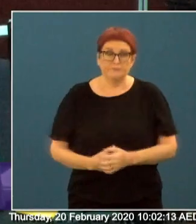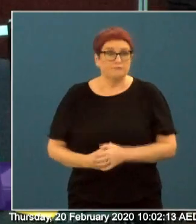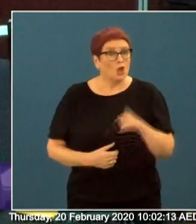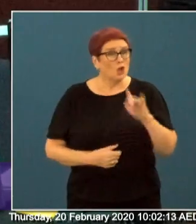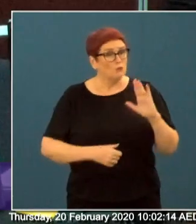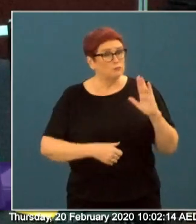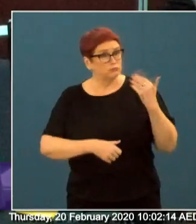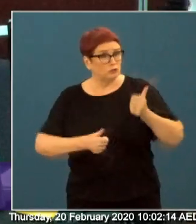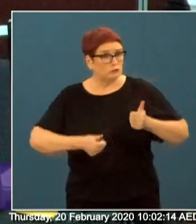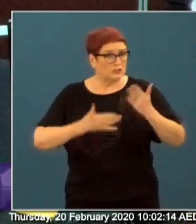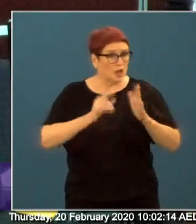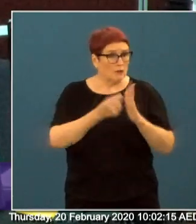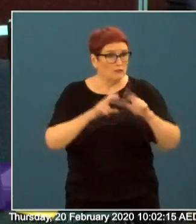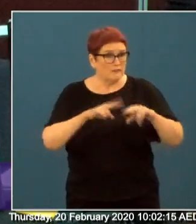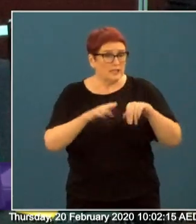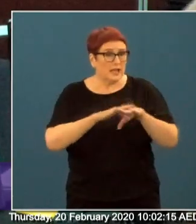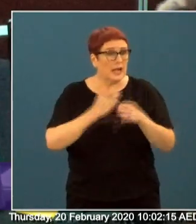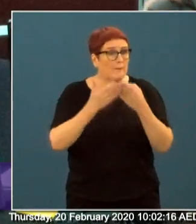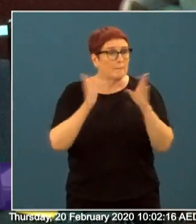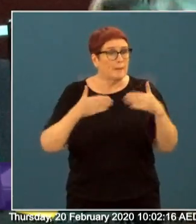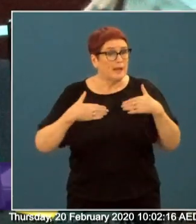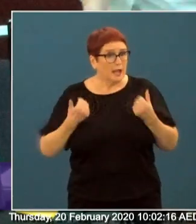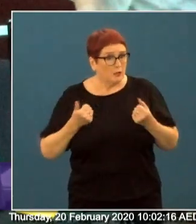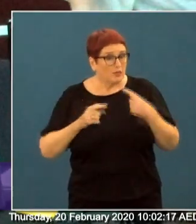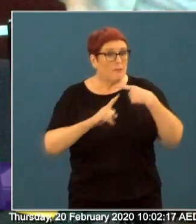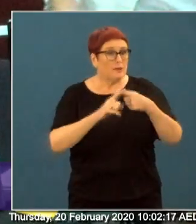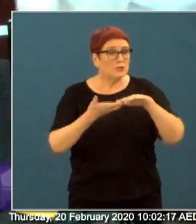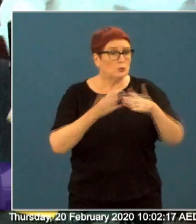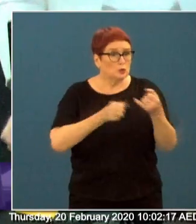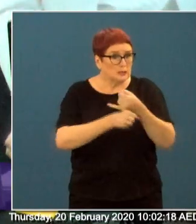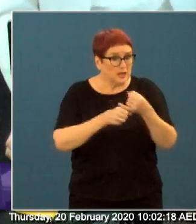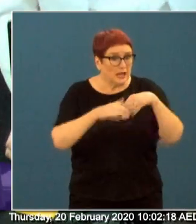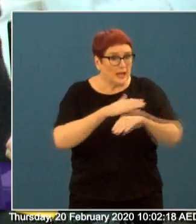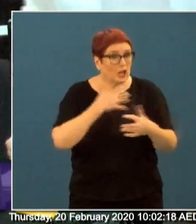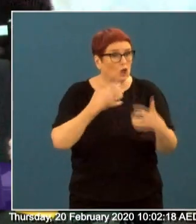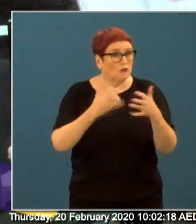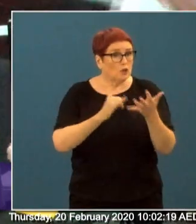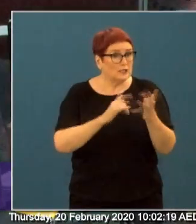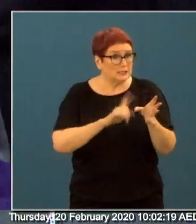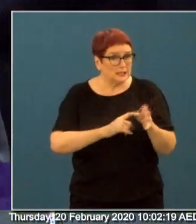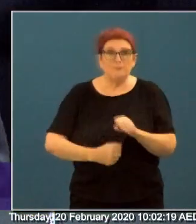of Public Health and Community Medicine at the University of Sydney? I am.